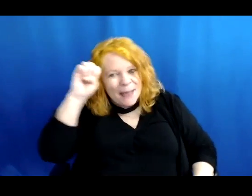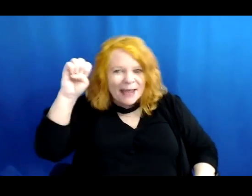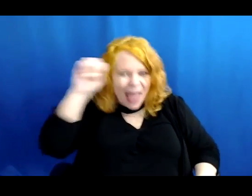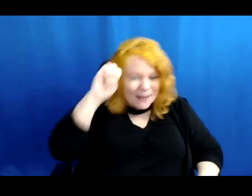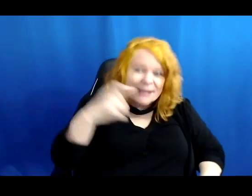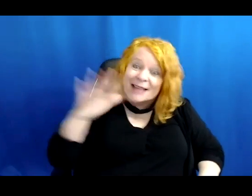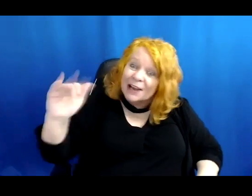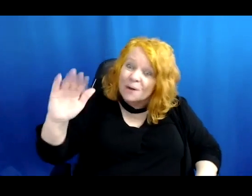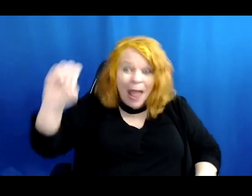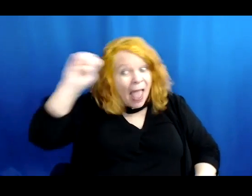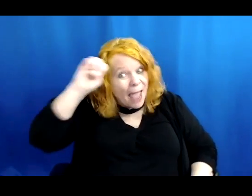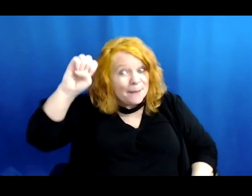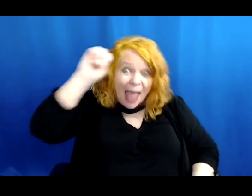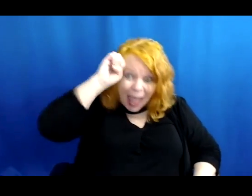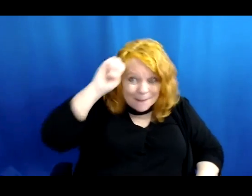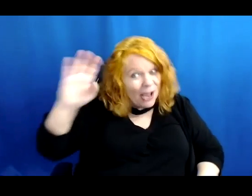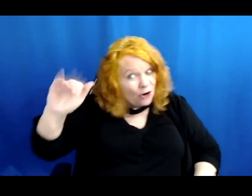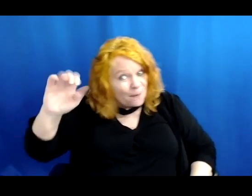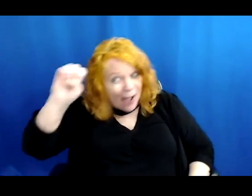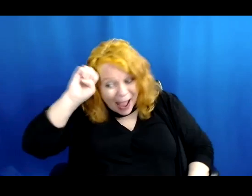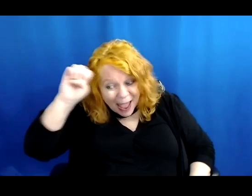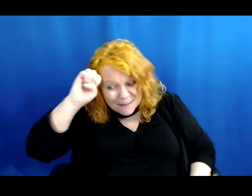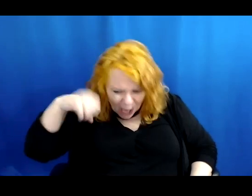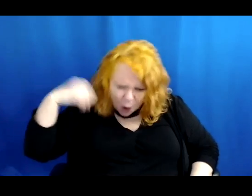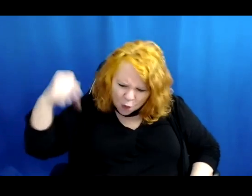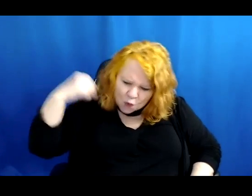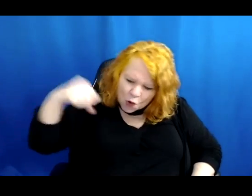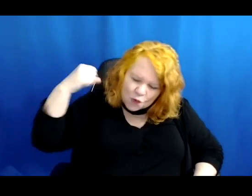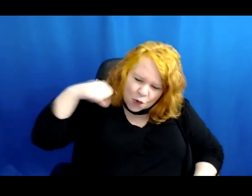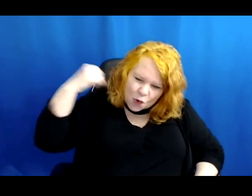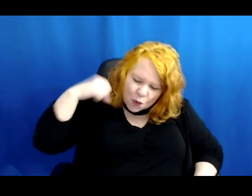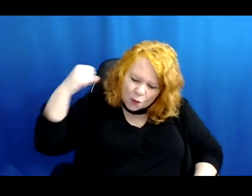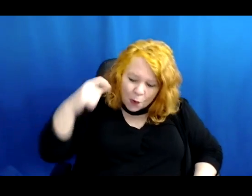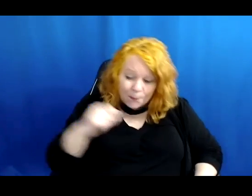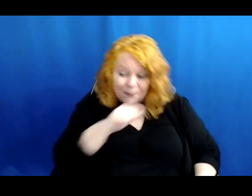Emmett, Emmett, goodbye Emmett. Give me a wave. Emmett Emmett Goodbye Emmett!